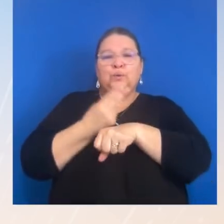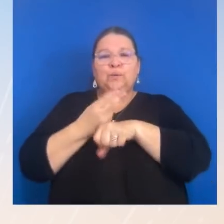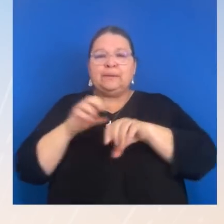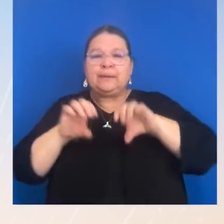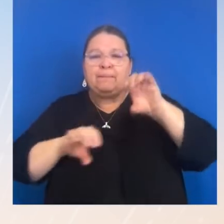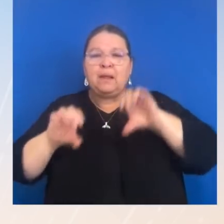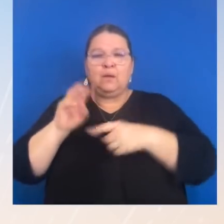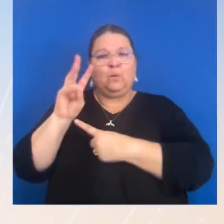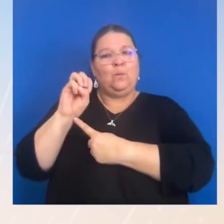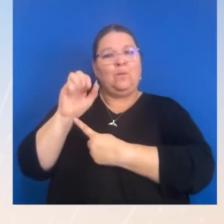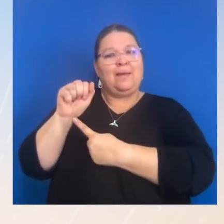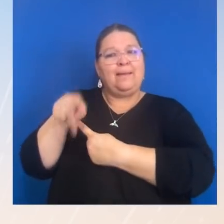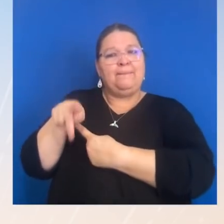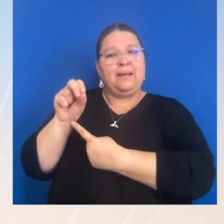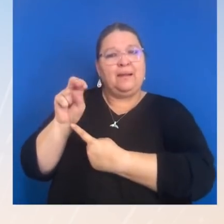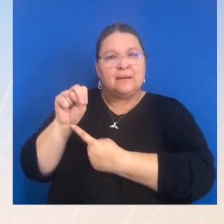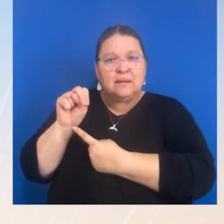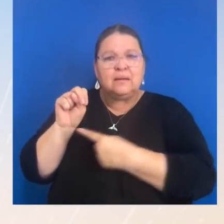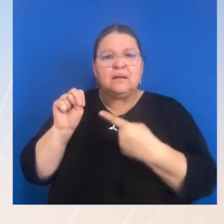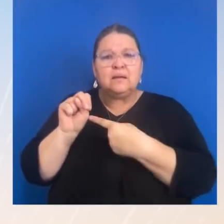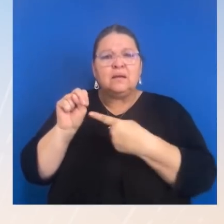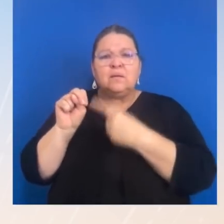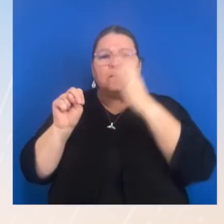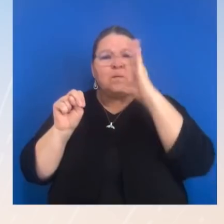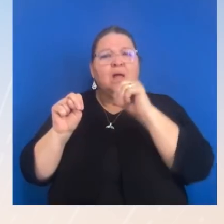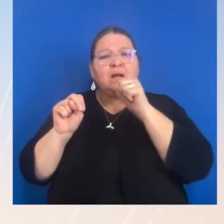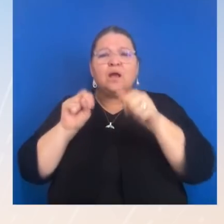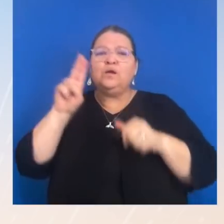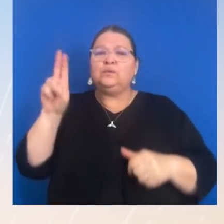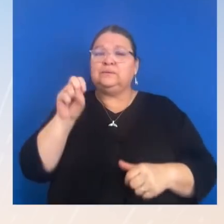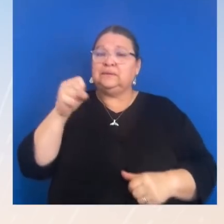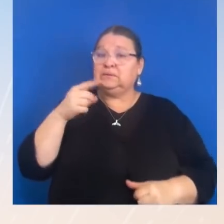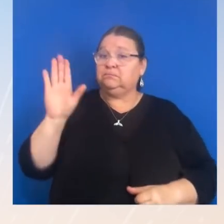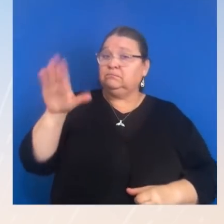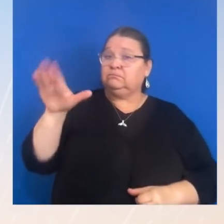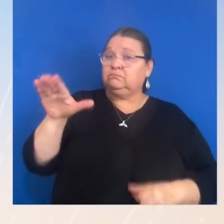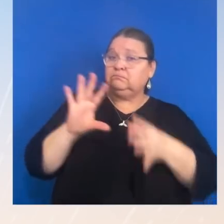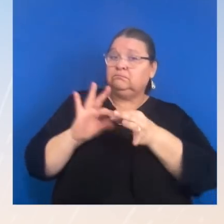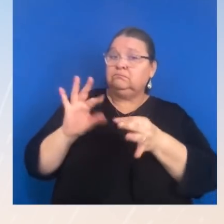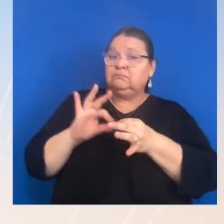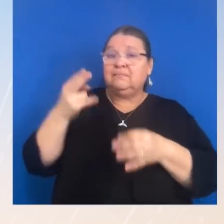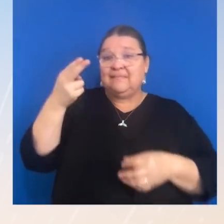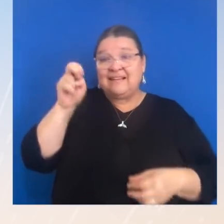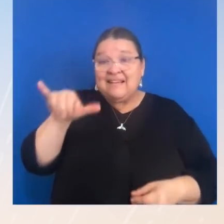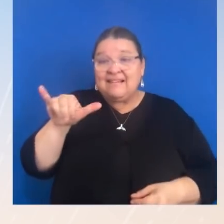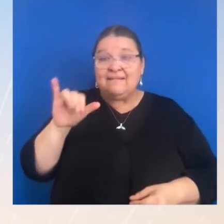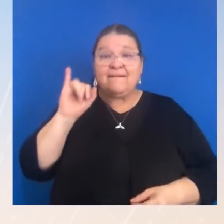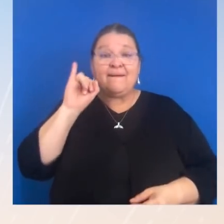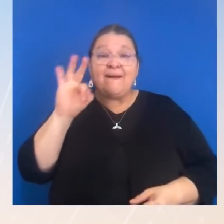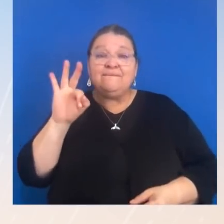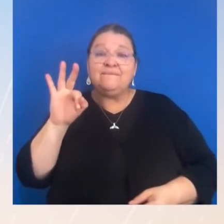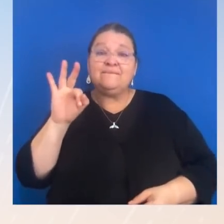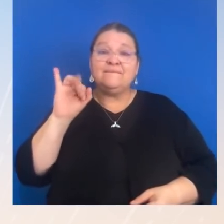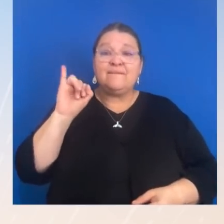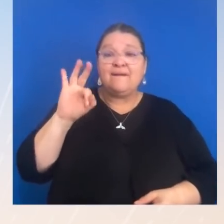to them something that is not an answer, but instead preemptive, to communicate the consequence if they are to take what would be a horrific --